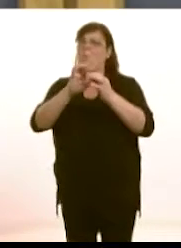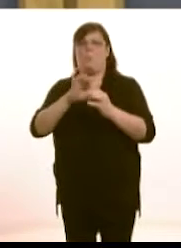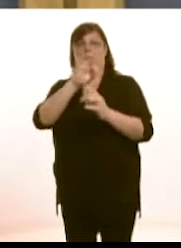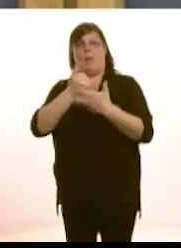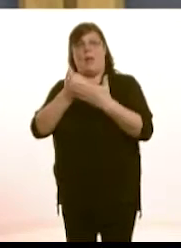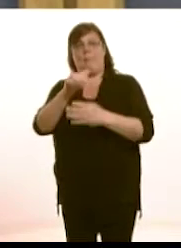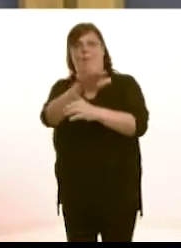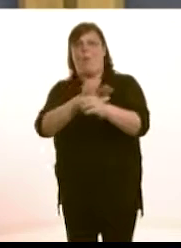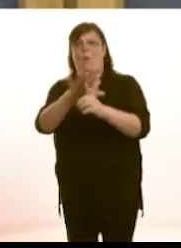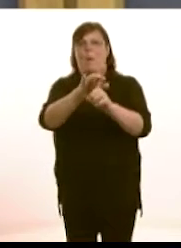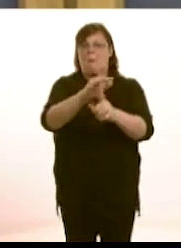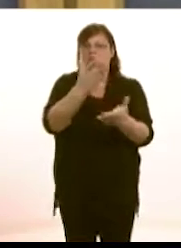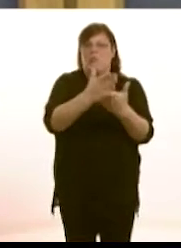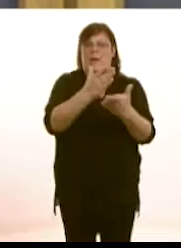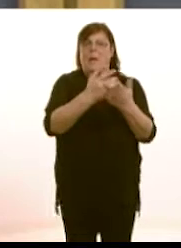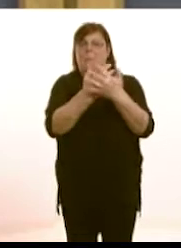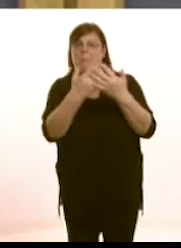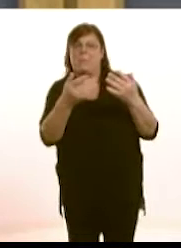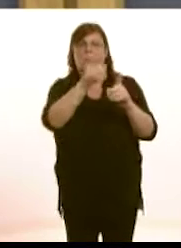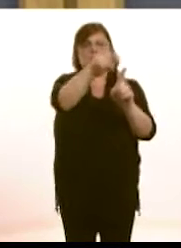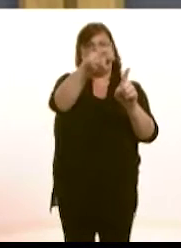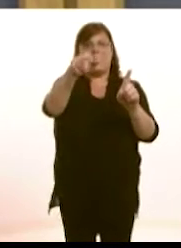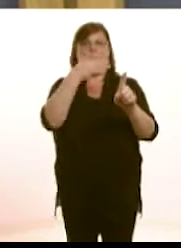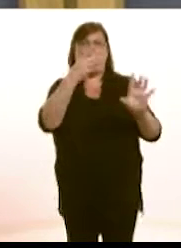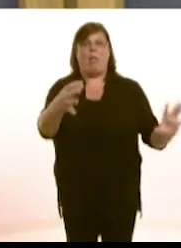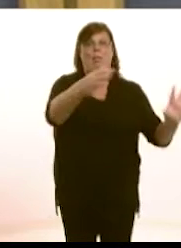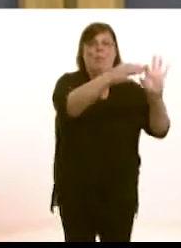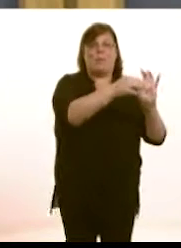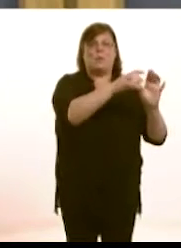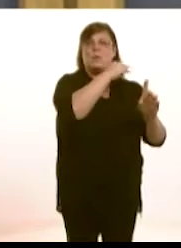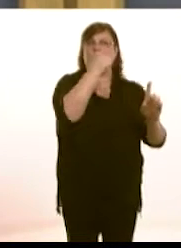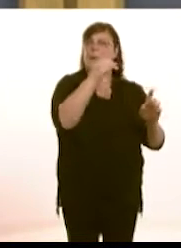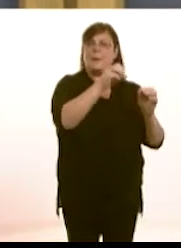and economic terms, my constituency also has many links with the Swansea bay area.